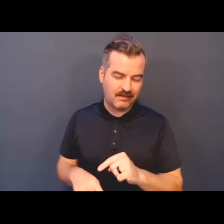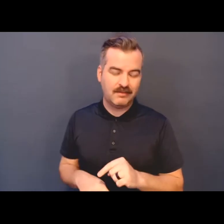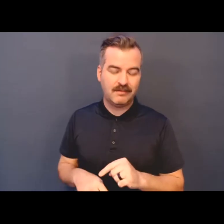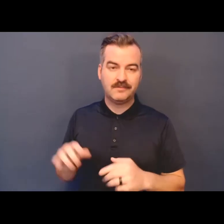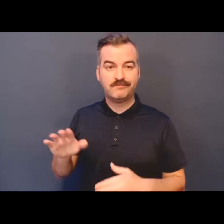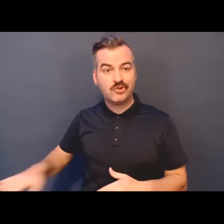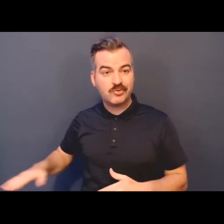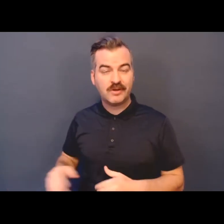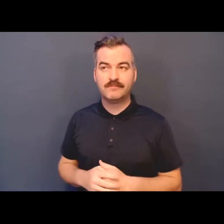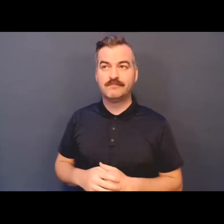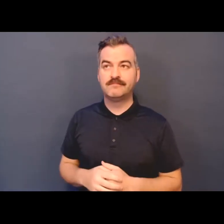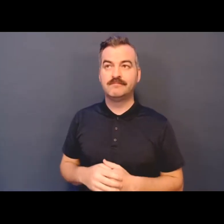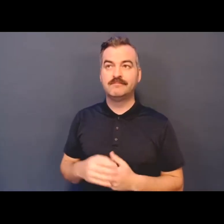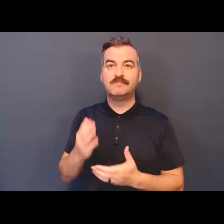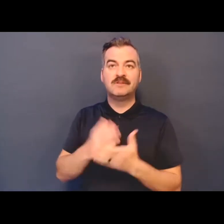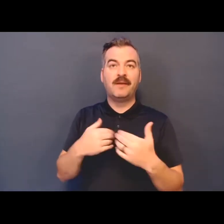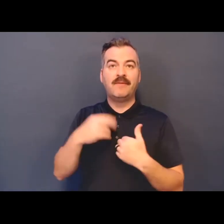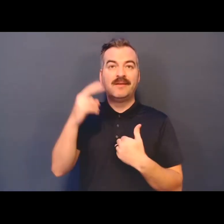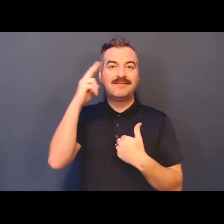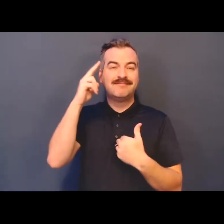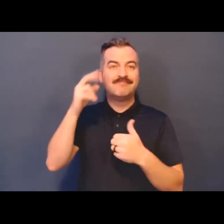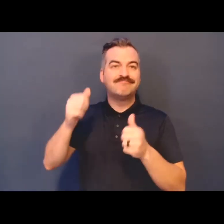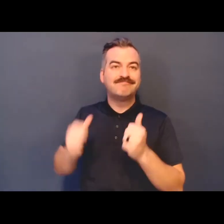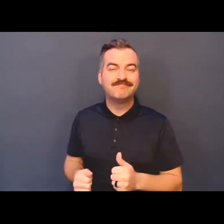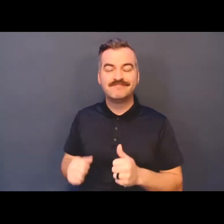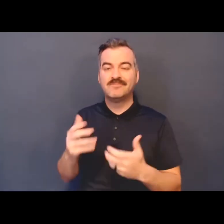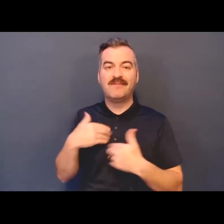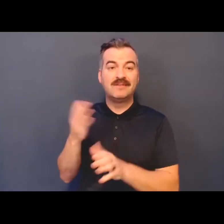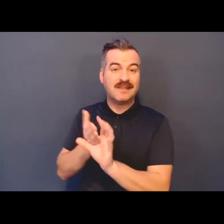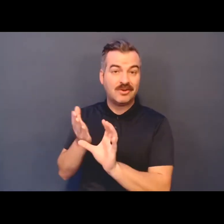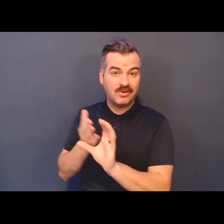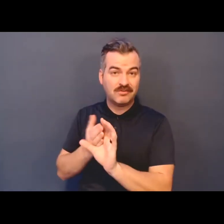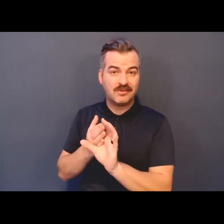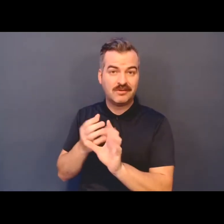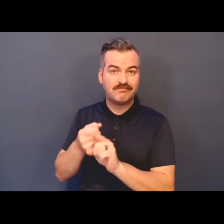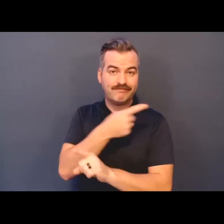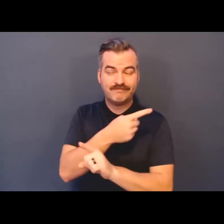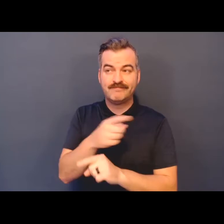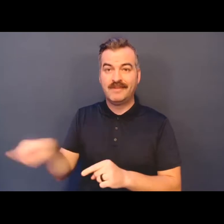those with neurodegenerative or psychiatric diagnoses. Those lacking a translator, and